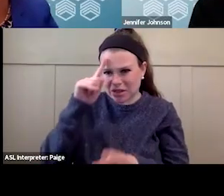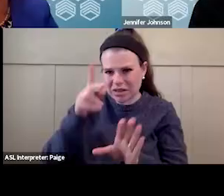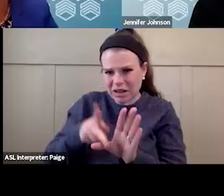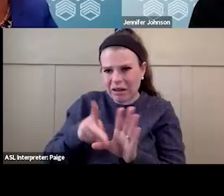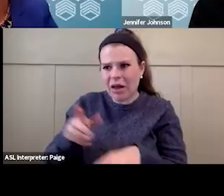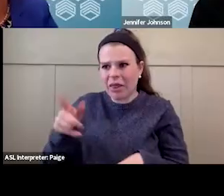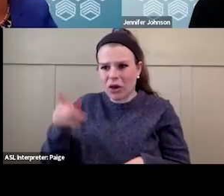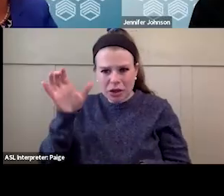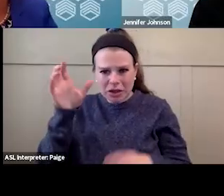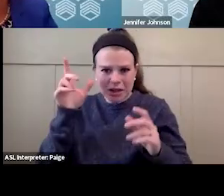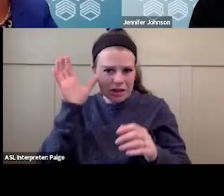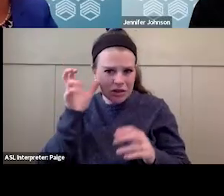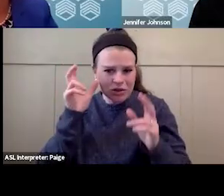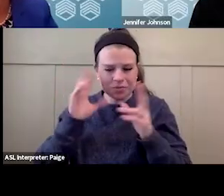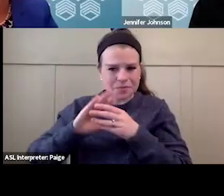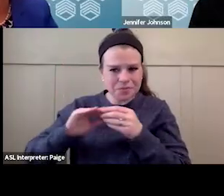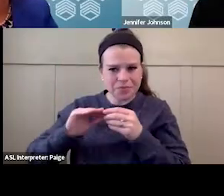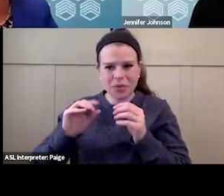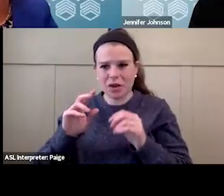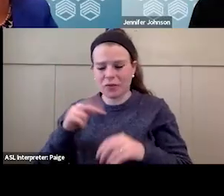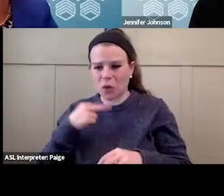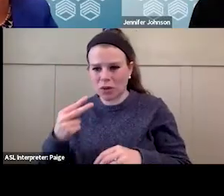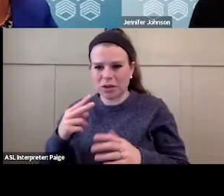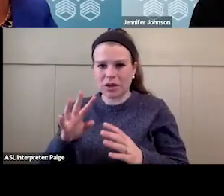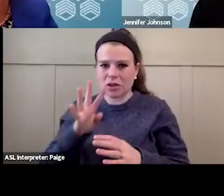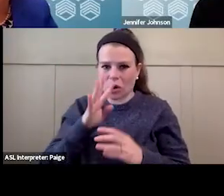talking to themselves, you wanna know that before you take the bench.